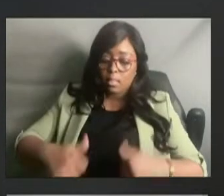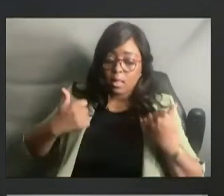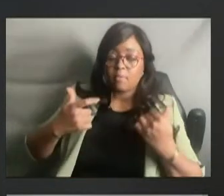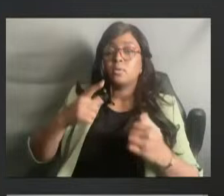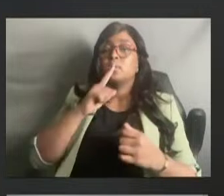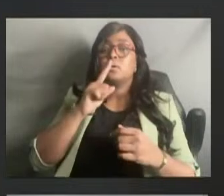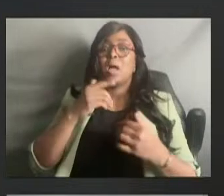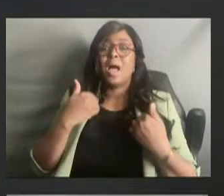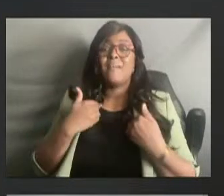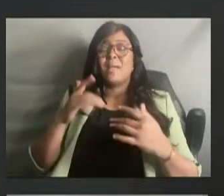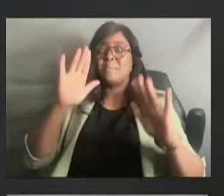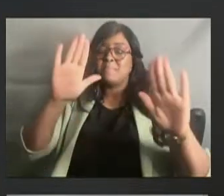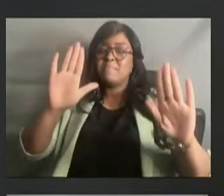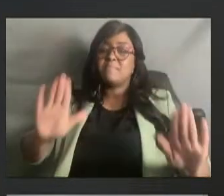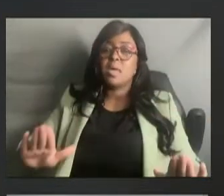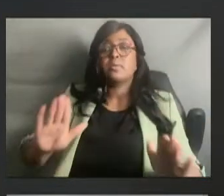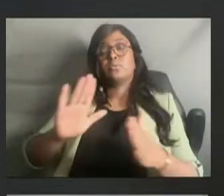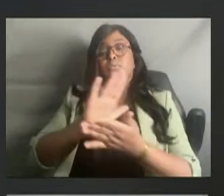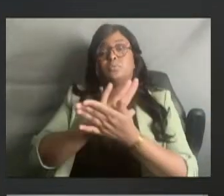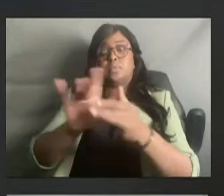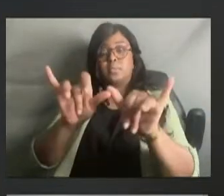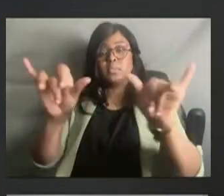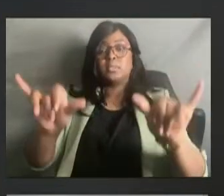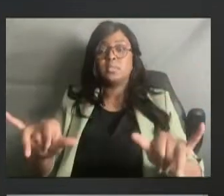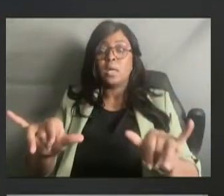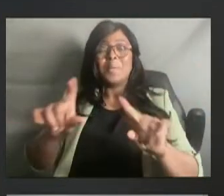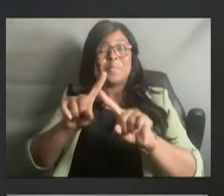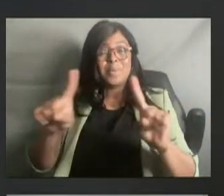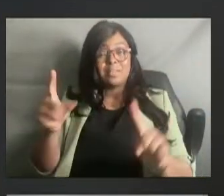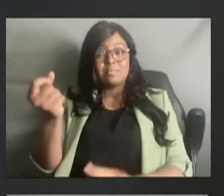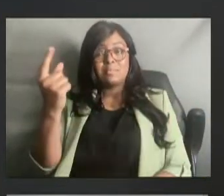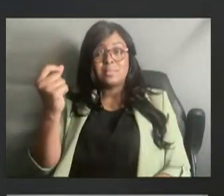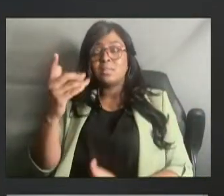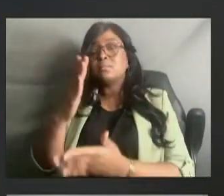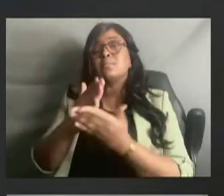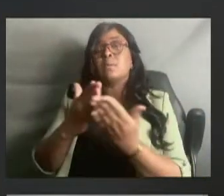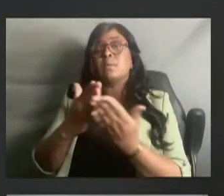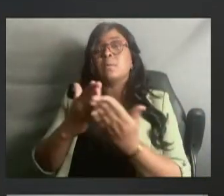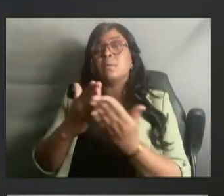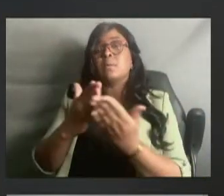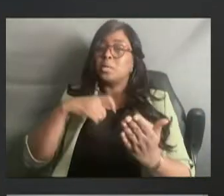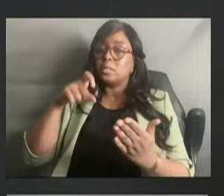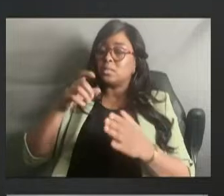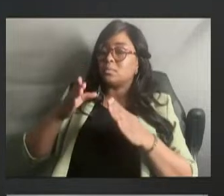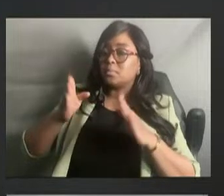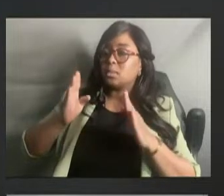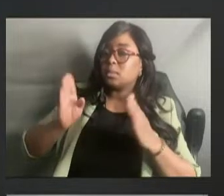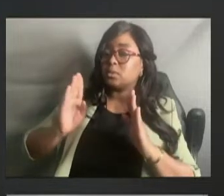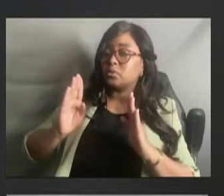work and learn. And we really do